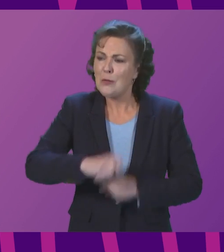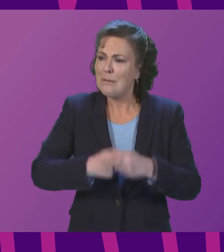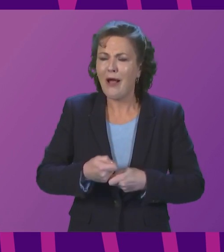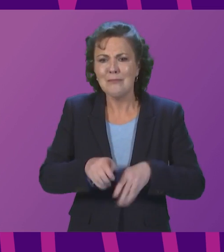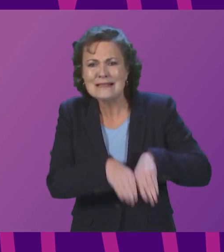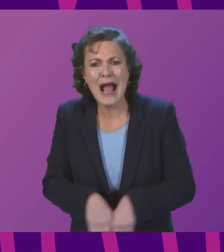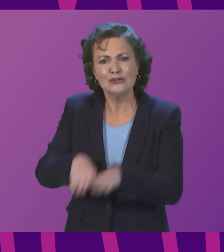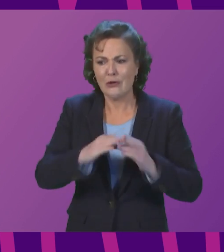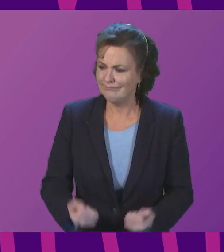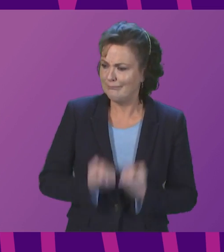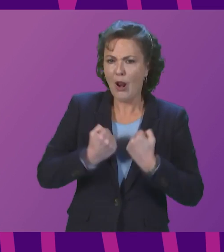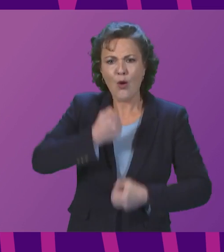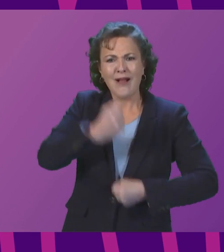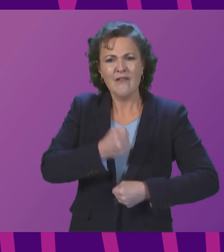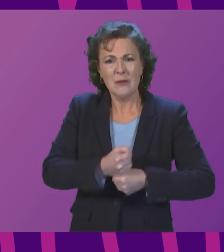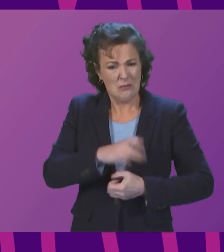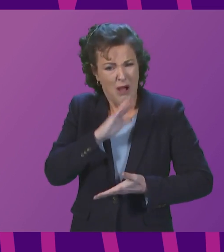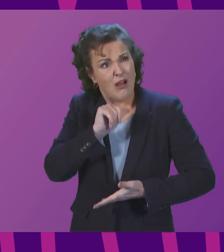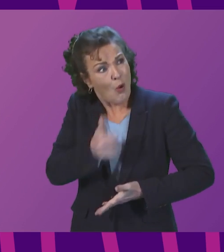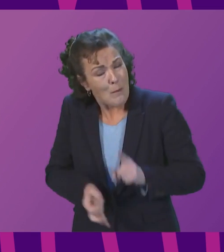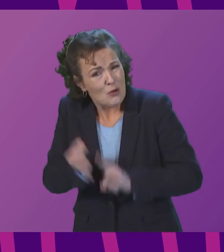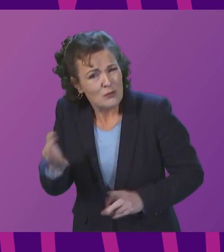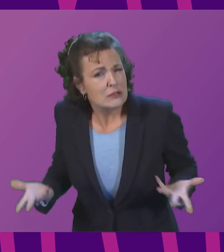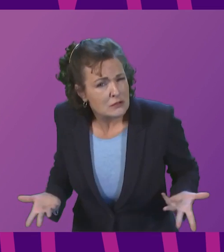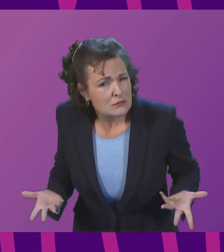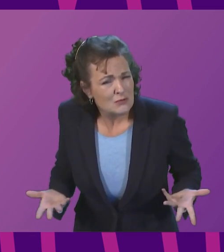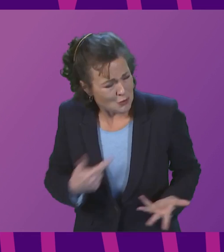What can people expect from a nationalised railway service from the same Government that